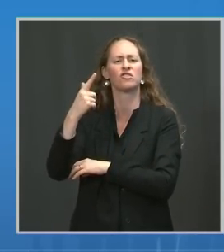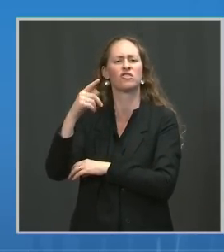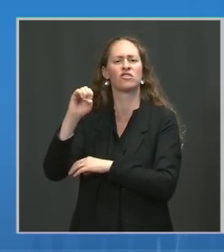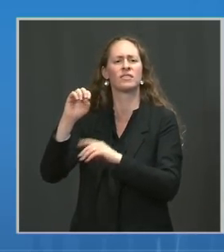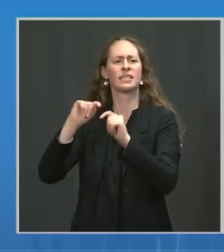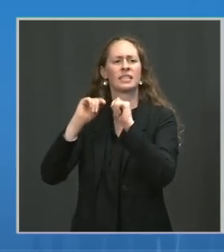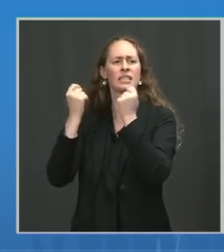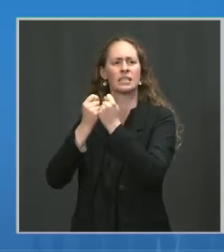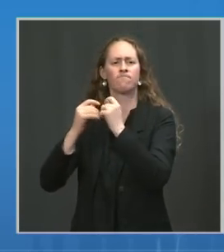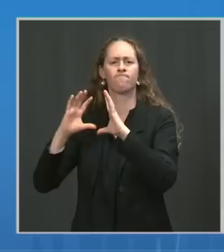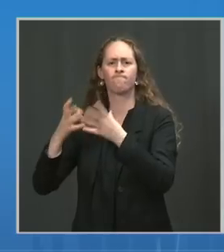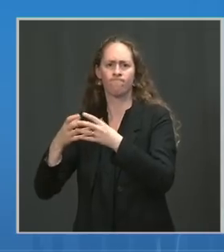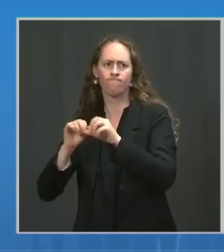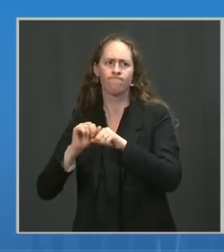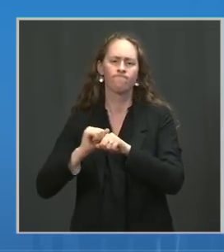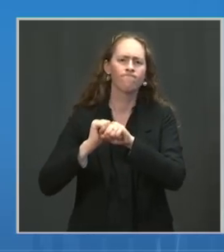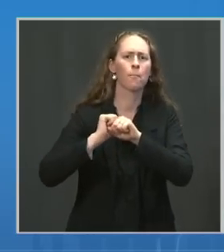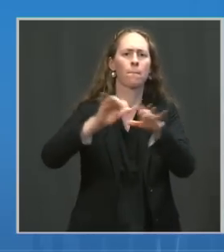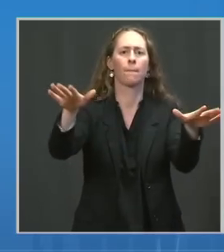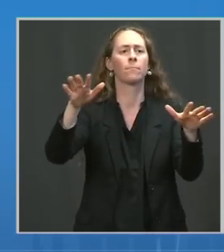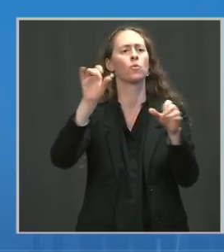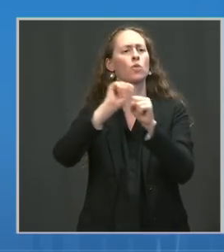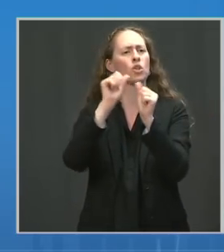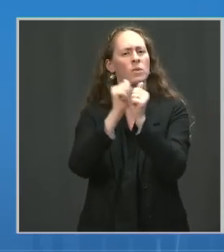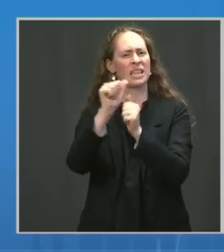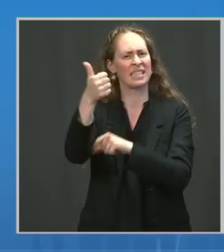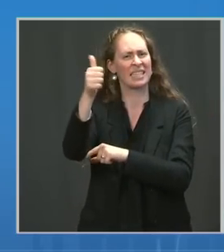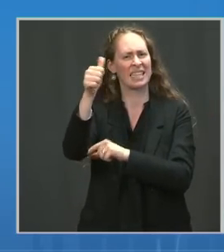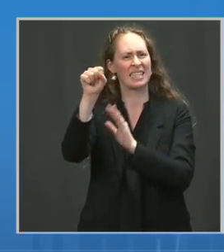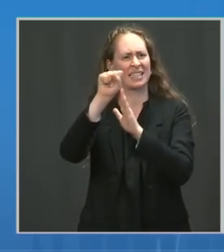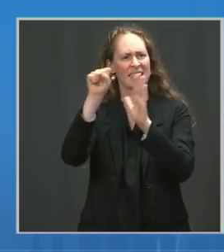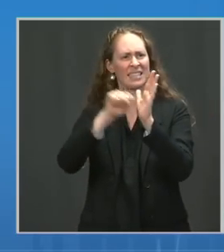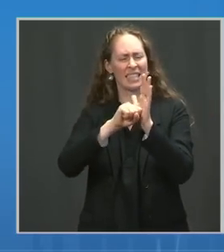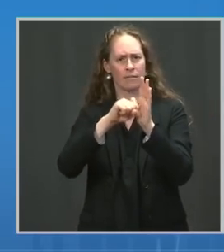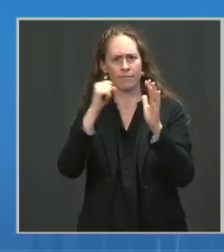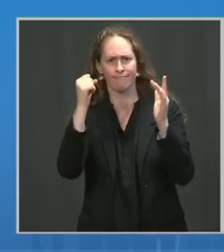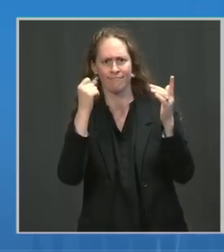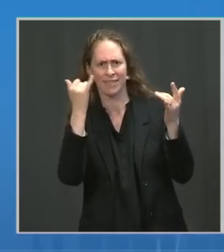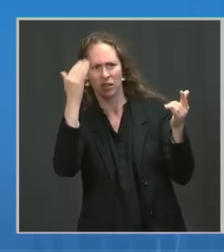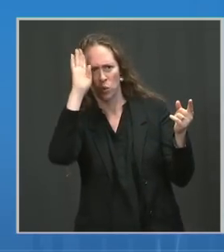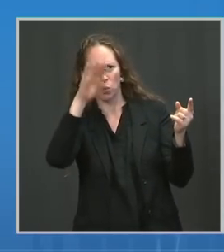to support their efforts to combat rising cases with federal assistance and support.